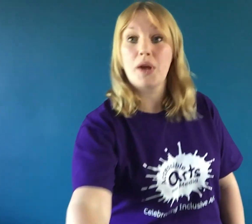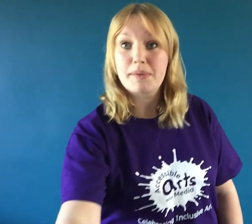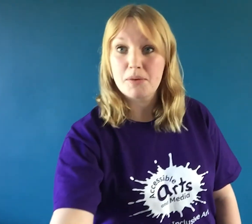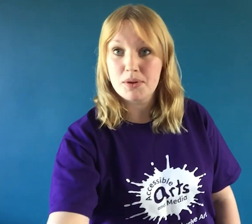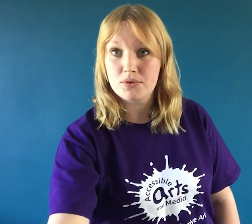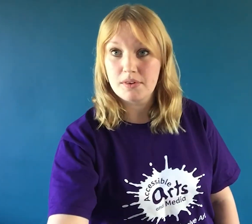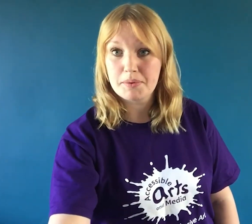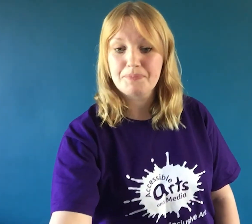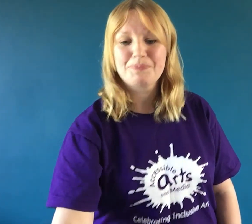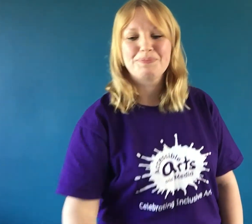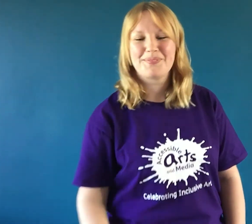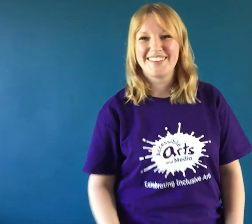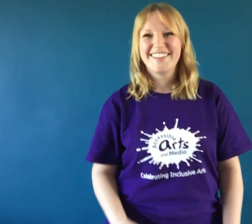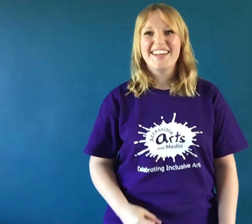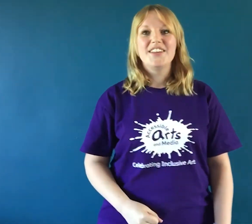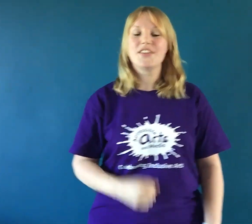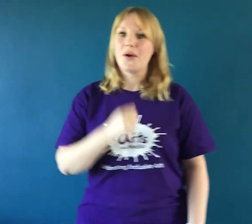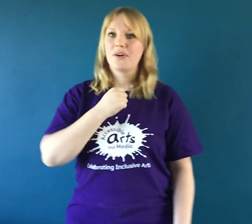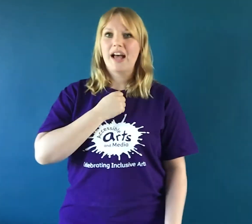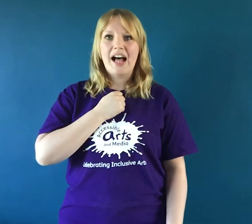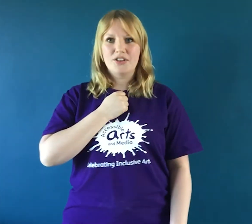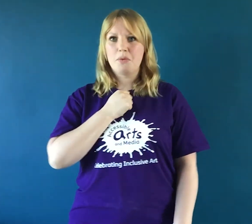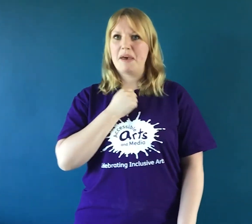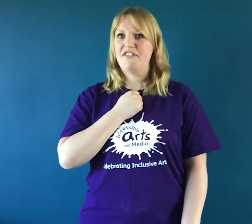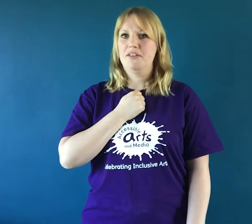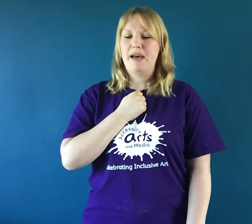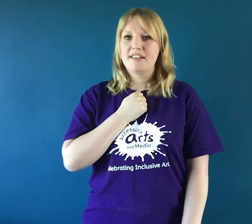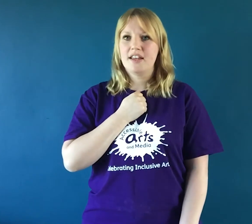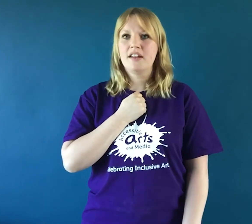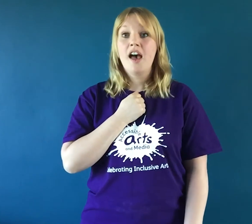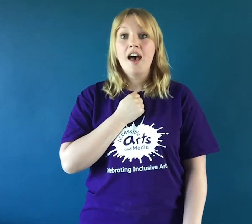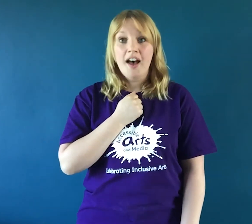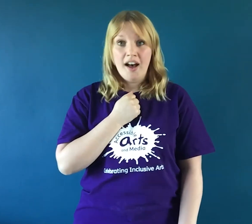I’m just going to wake my computer up. I’ll do a bit first, my turn.